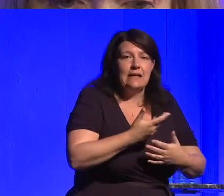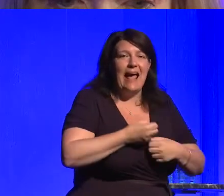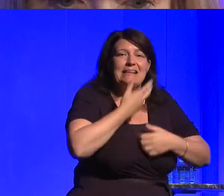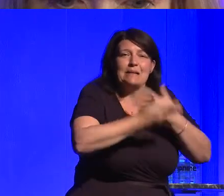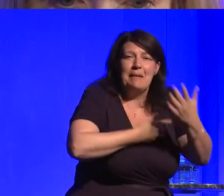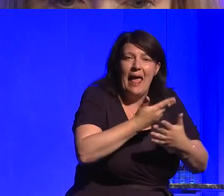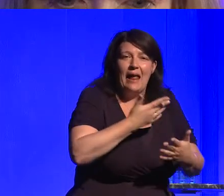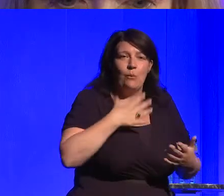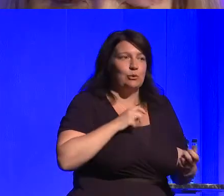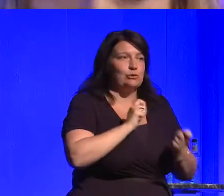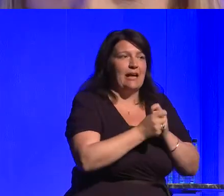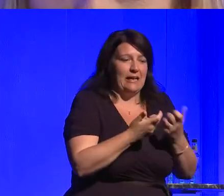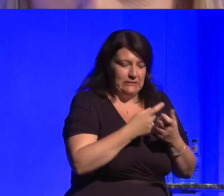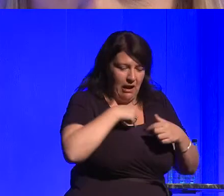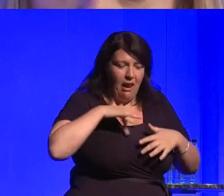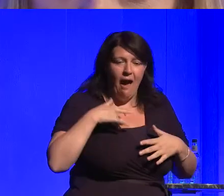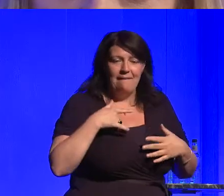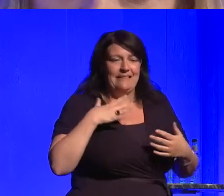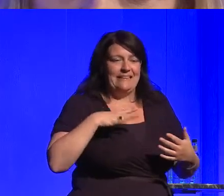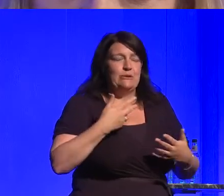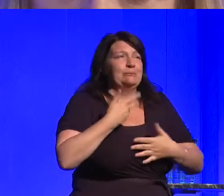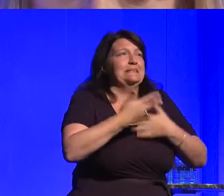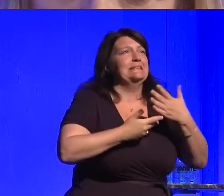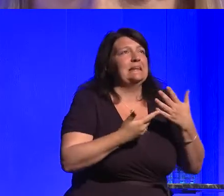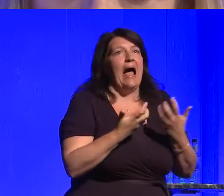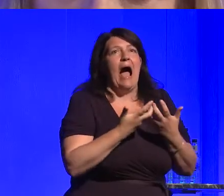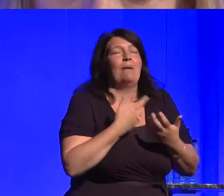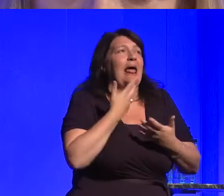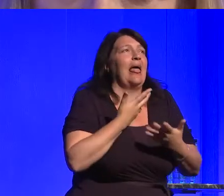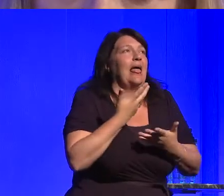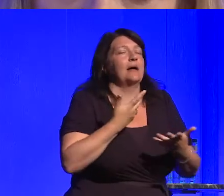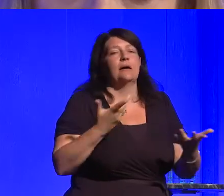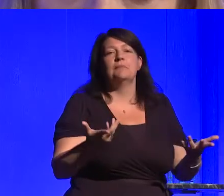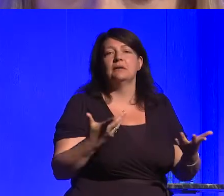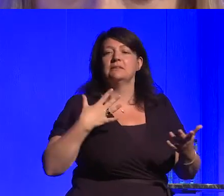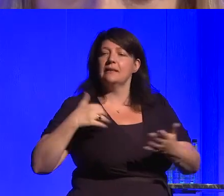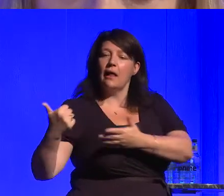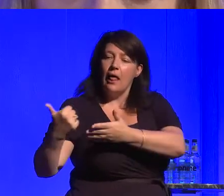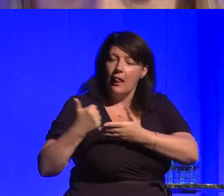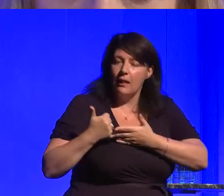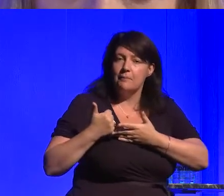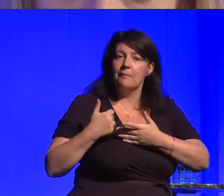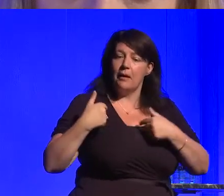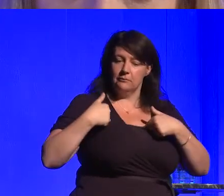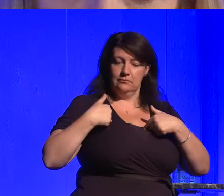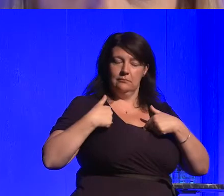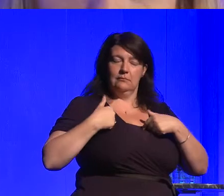So we do need to invest in that, and what we need to be very careful is that we do not keep going back to the same people, because we will get the same answers.